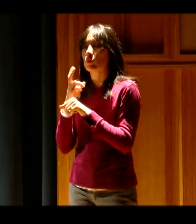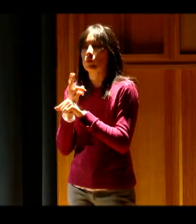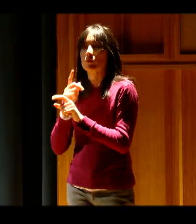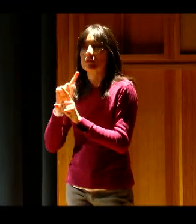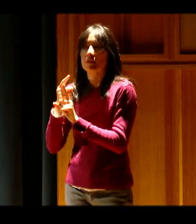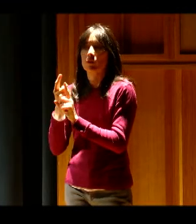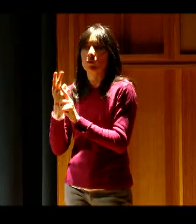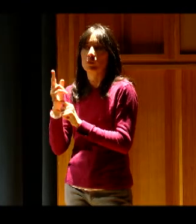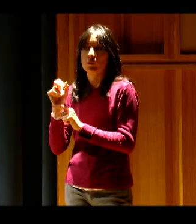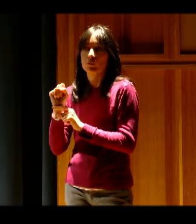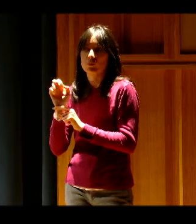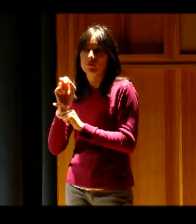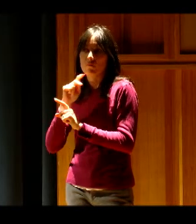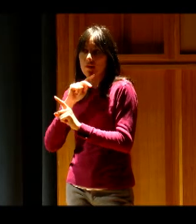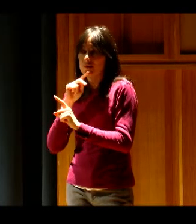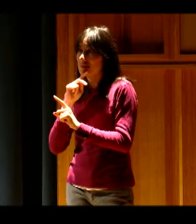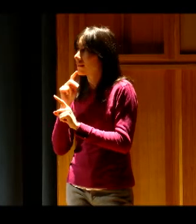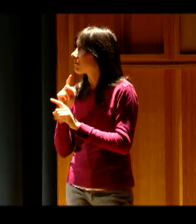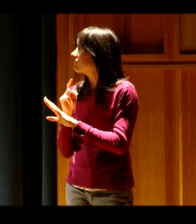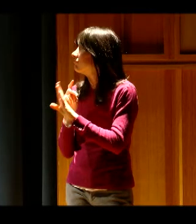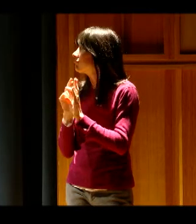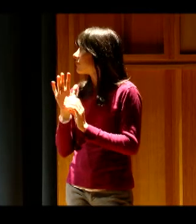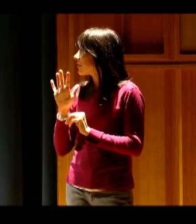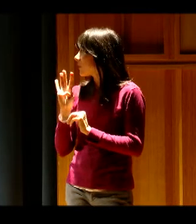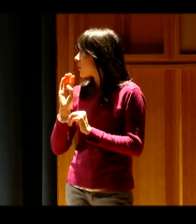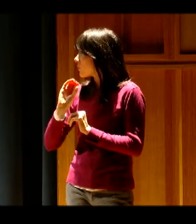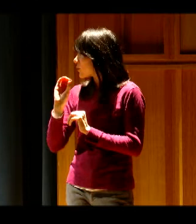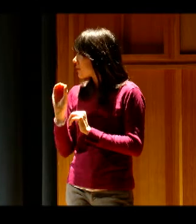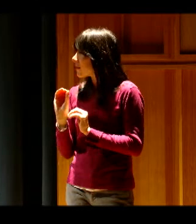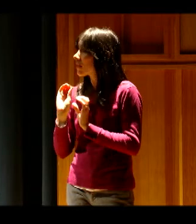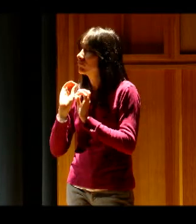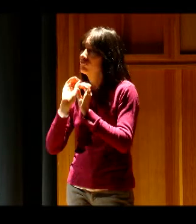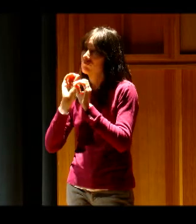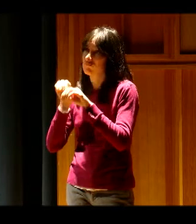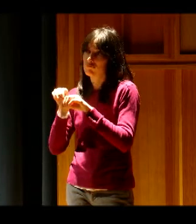54% have installed energy-efficient lighting and controls.